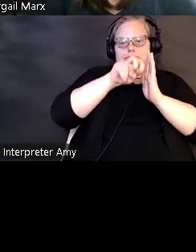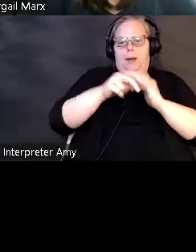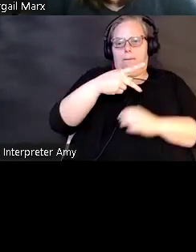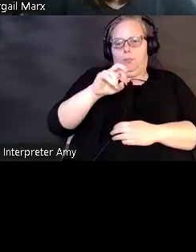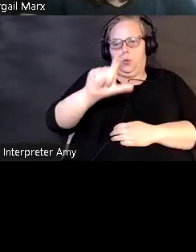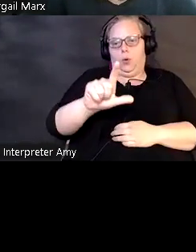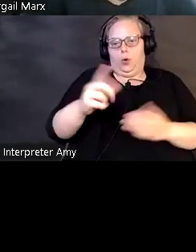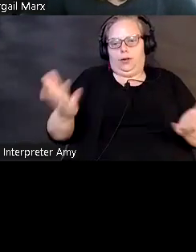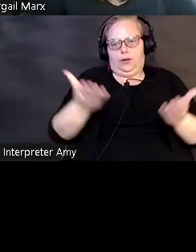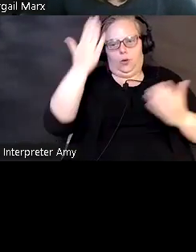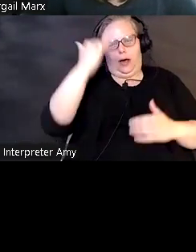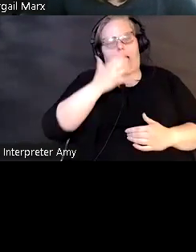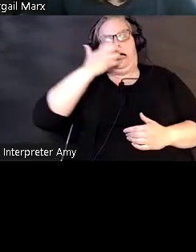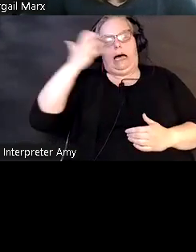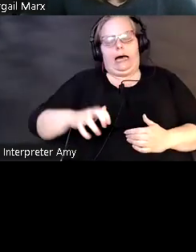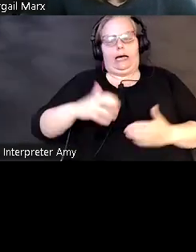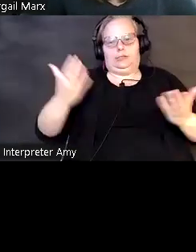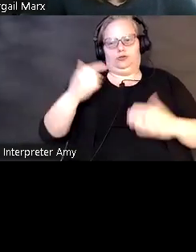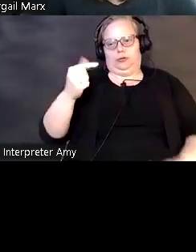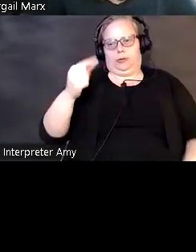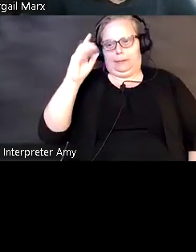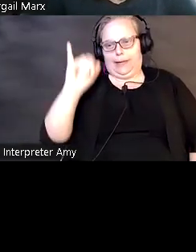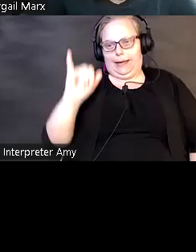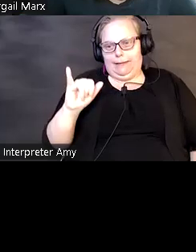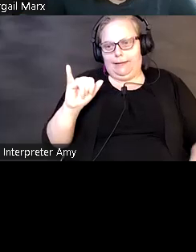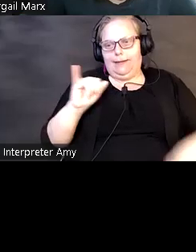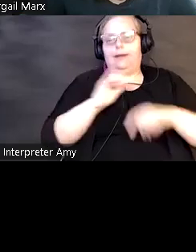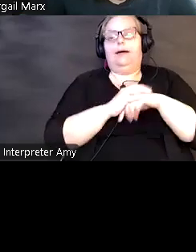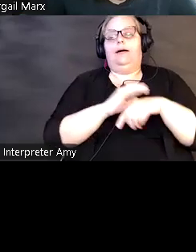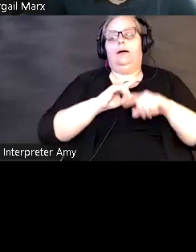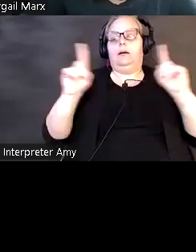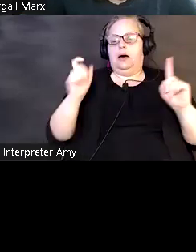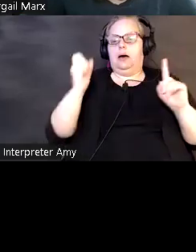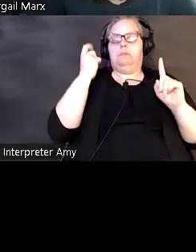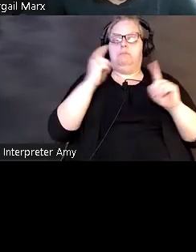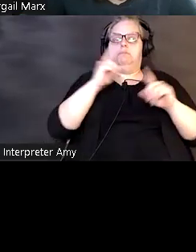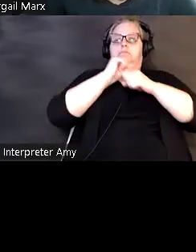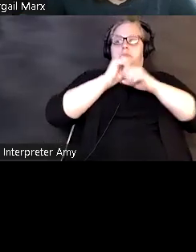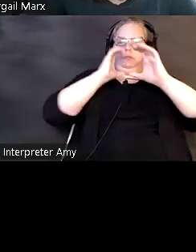here in Green Bay today, but you know, being able to communicate using a lot of different